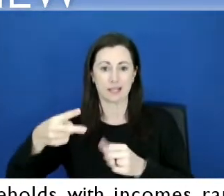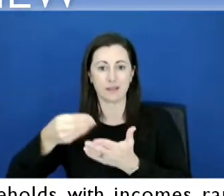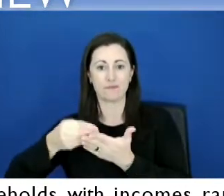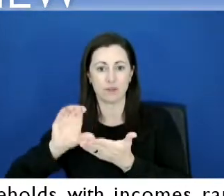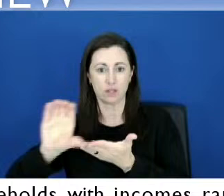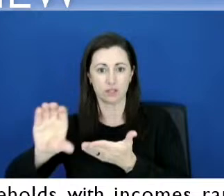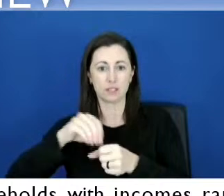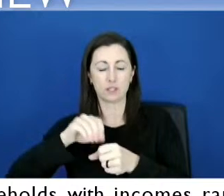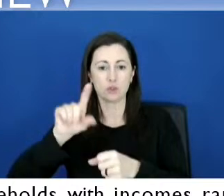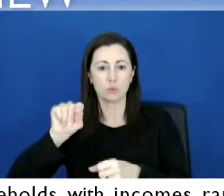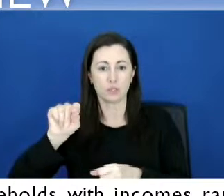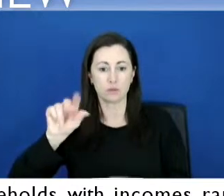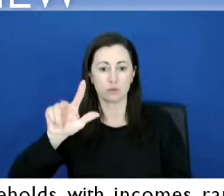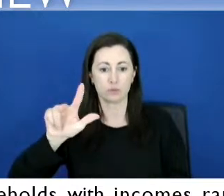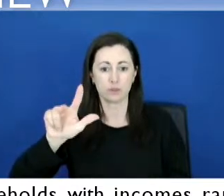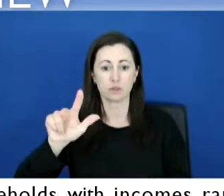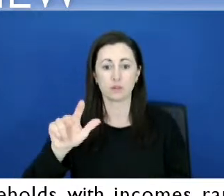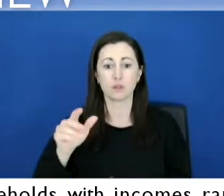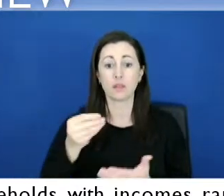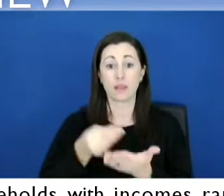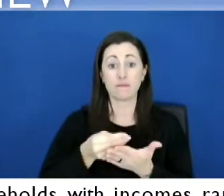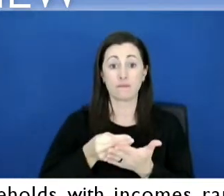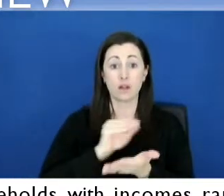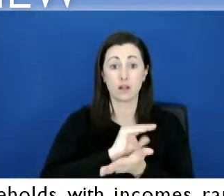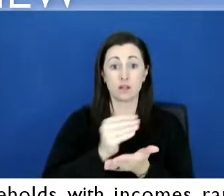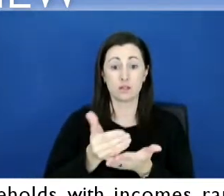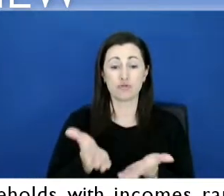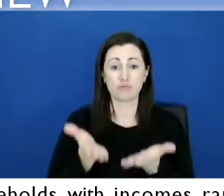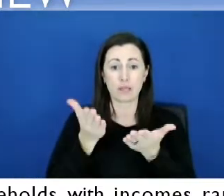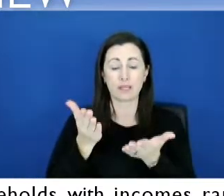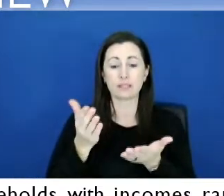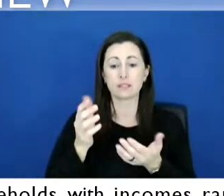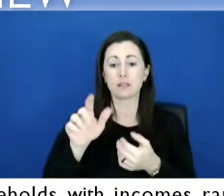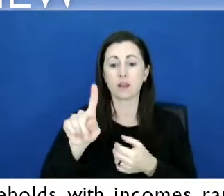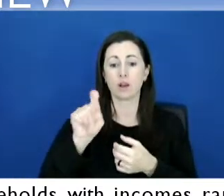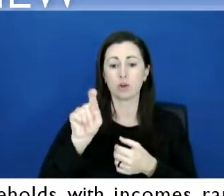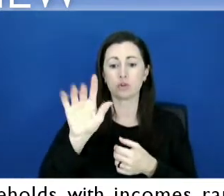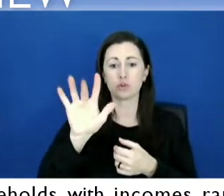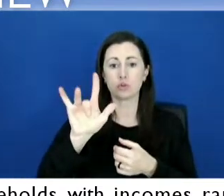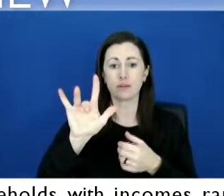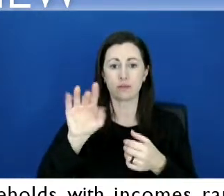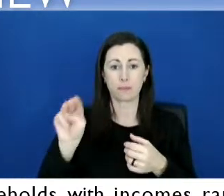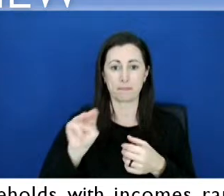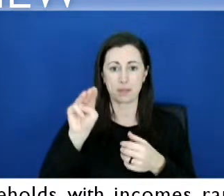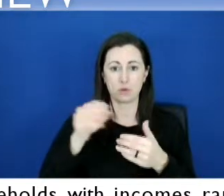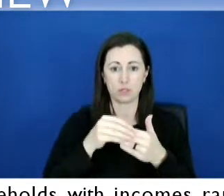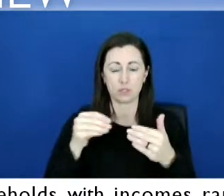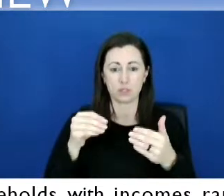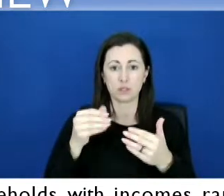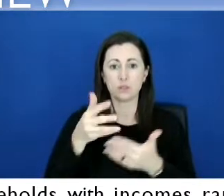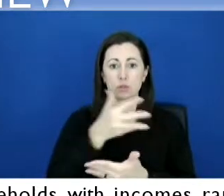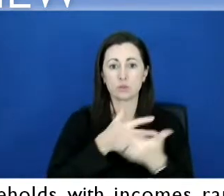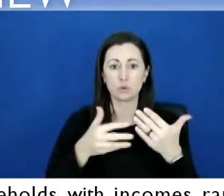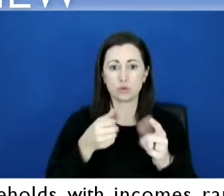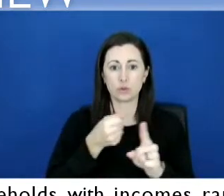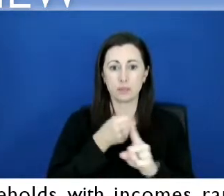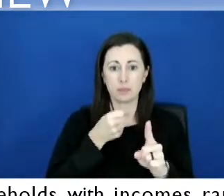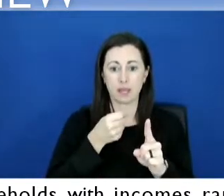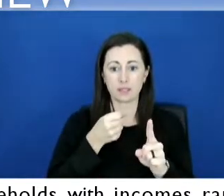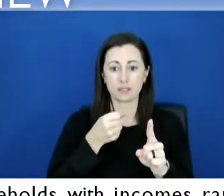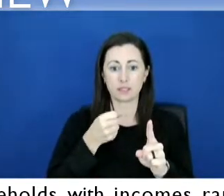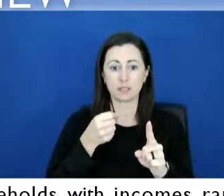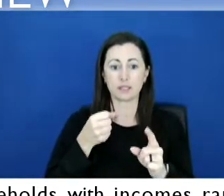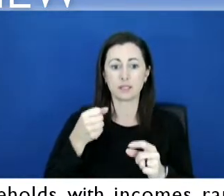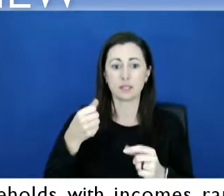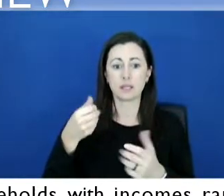IN 2020 AND THE SECOND FUND IN